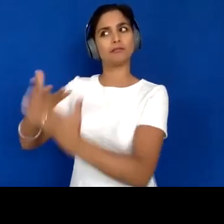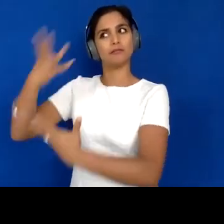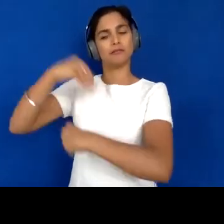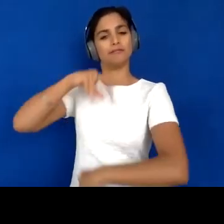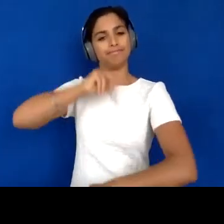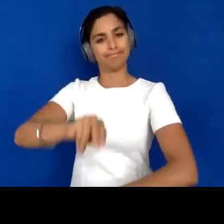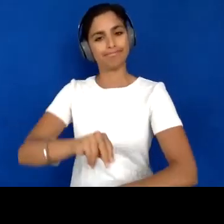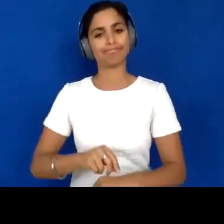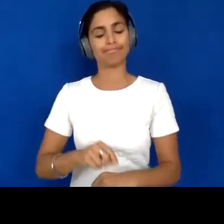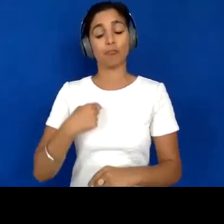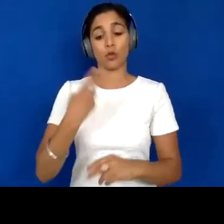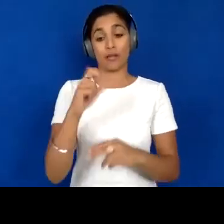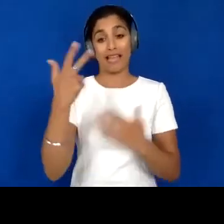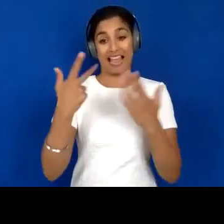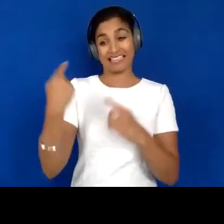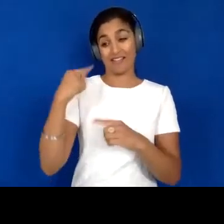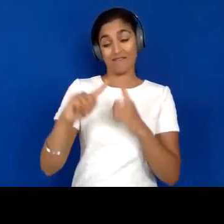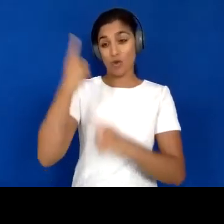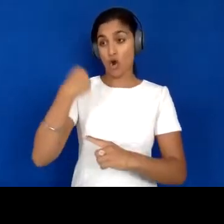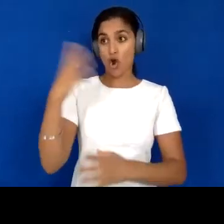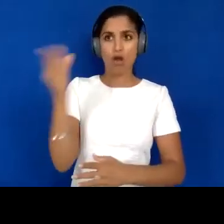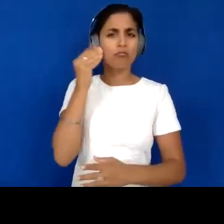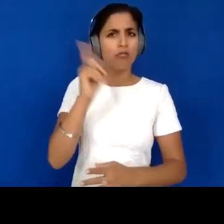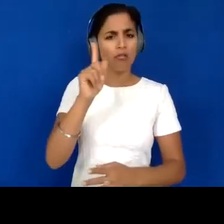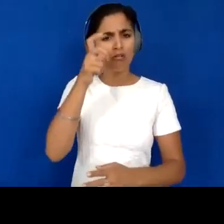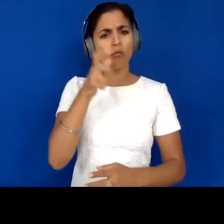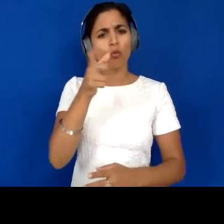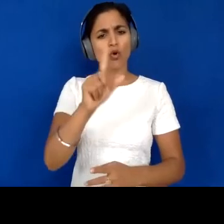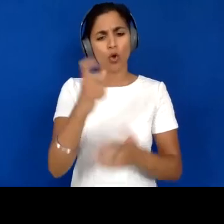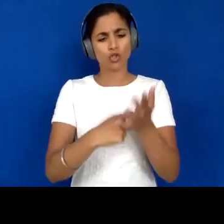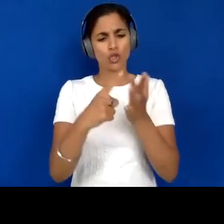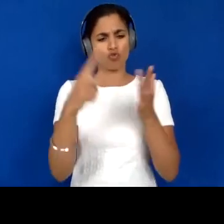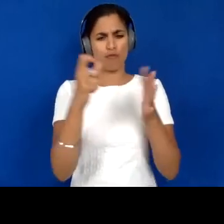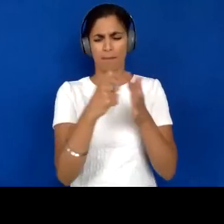was in the middle of a university seminar about disability accrual script